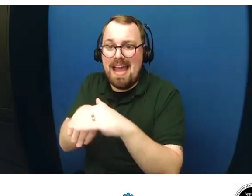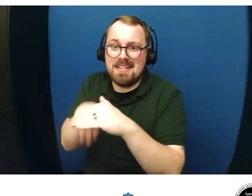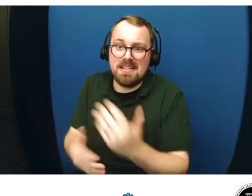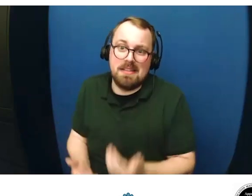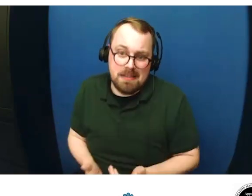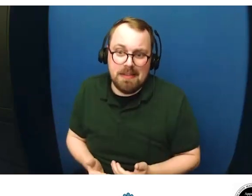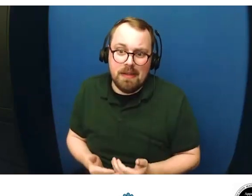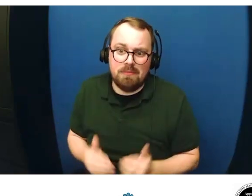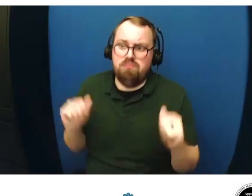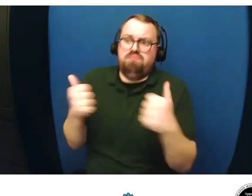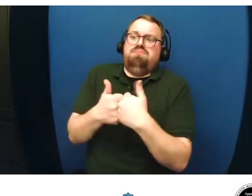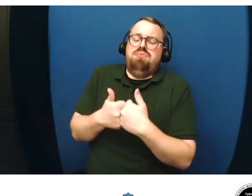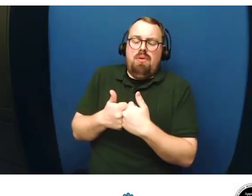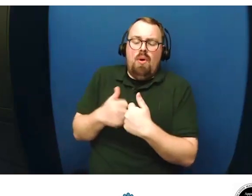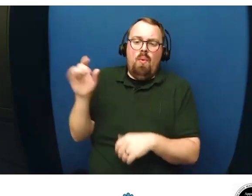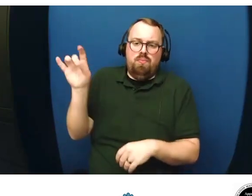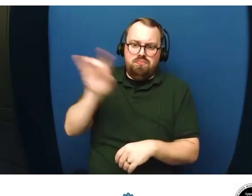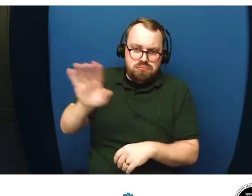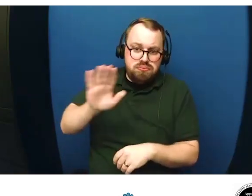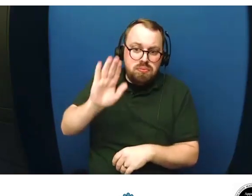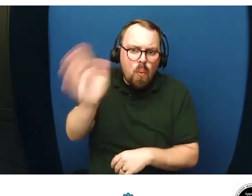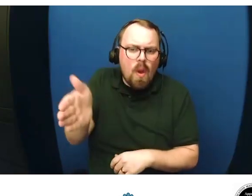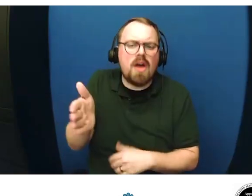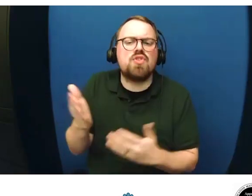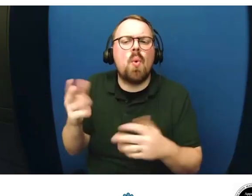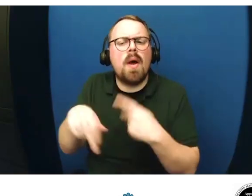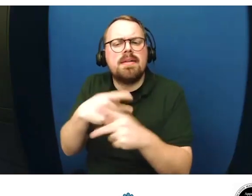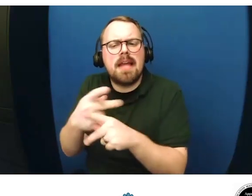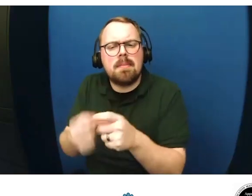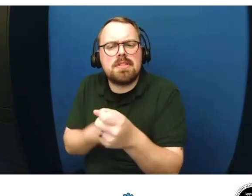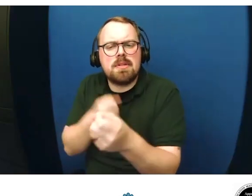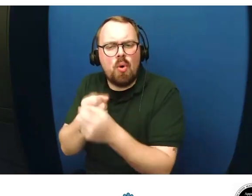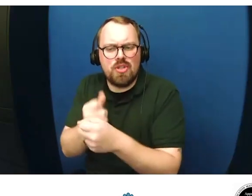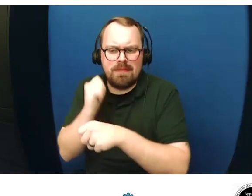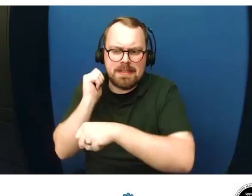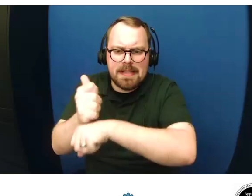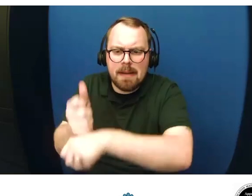going to be a lot more challenging. So what supports might need to be in place for that?